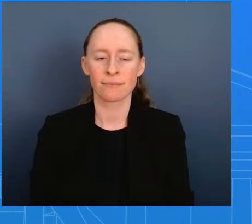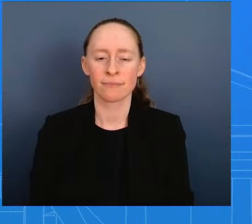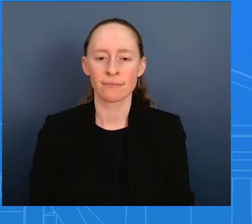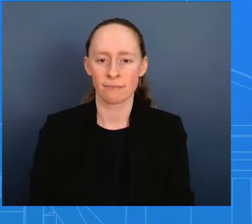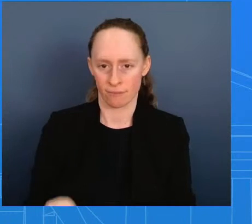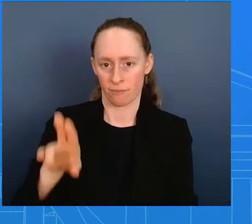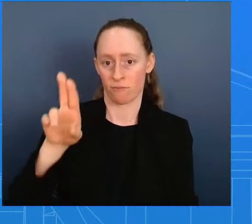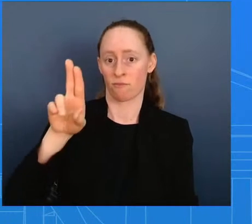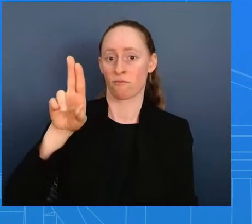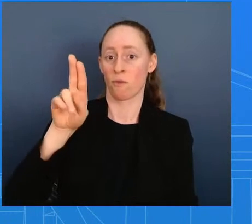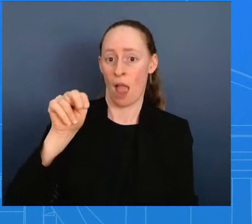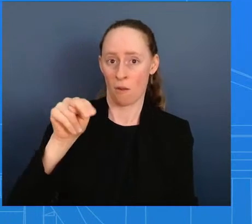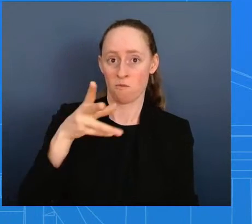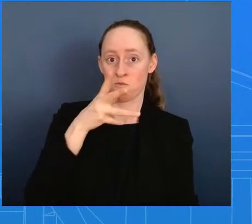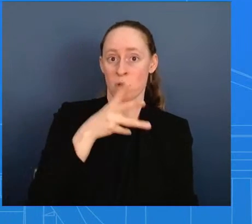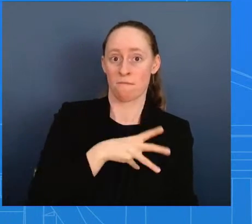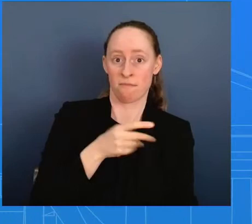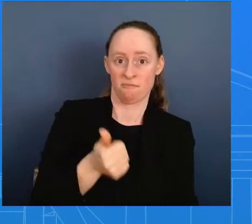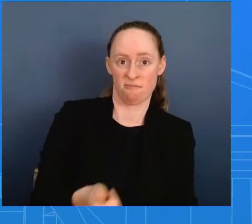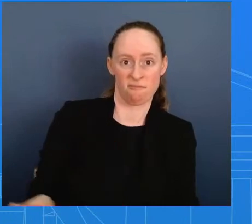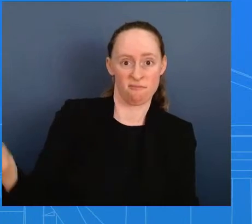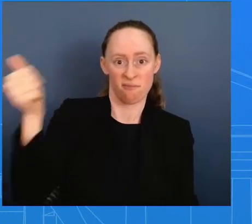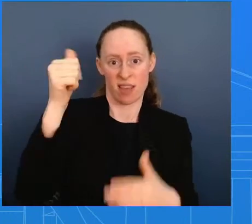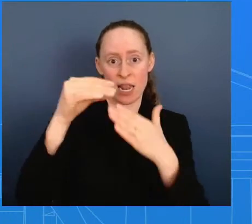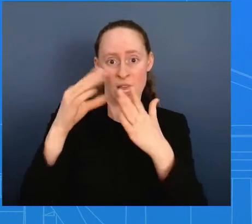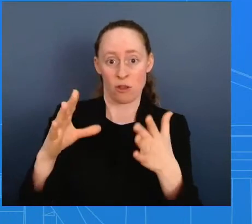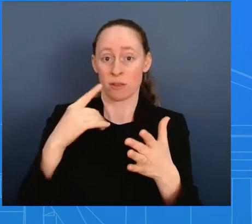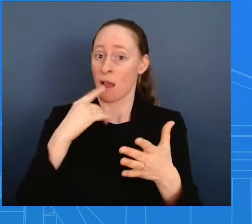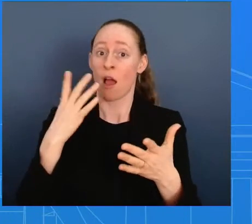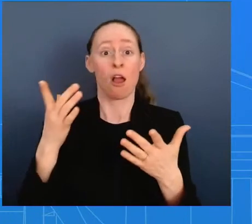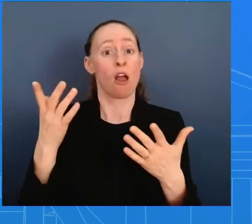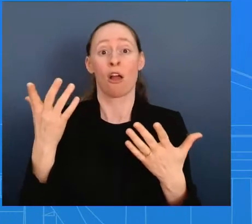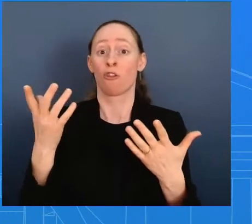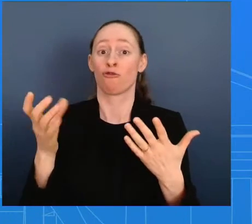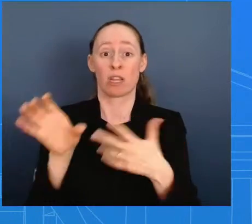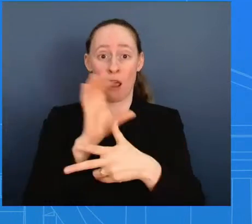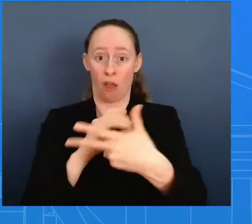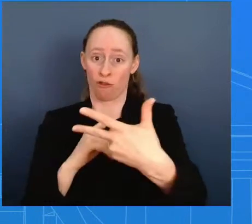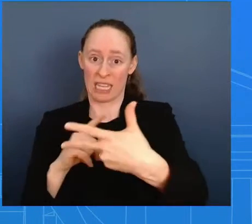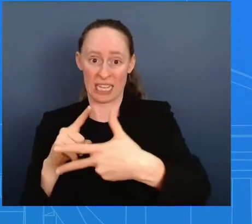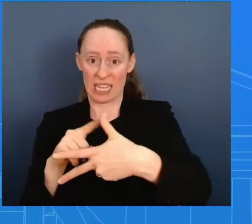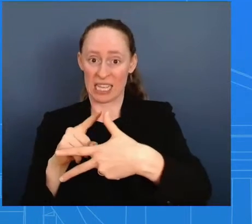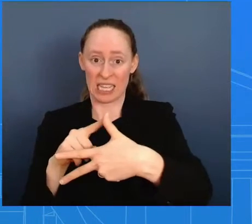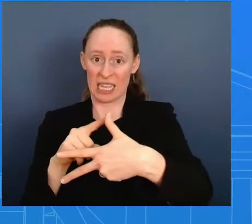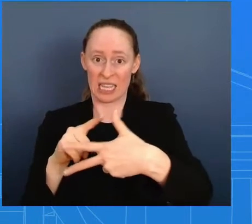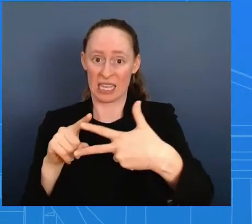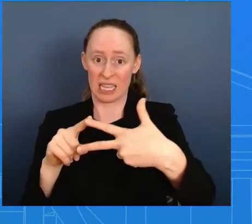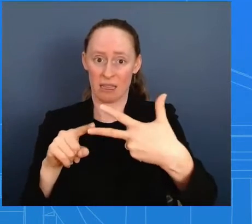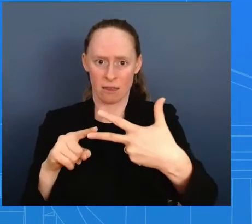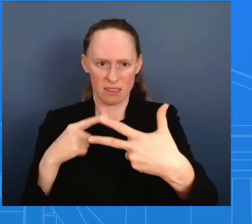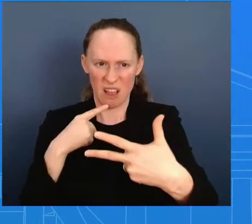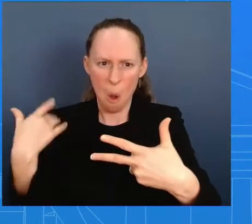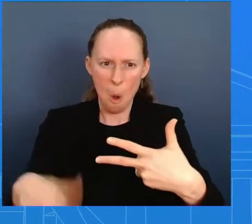The three criterion she used, citing international law, three acts: Israel's intent to destroy national ethnic, racial, or religious groups;